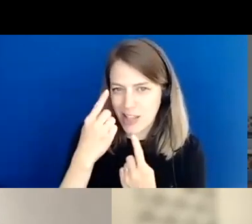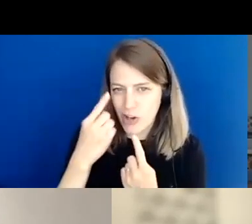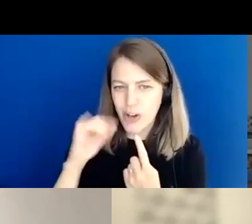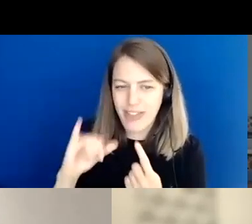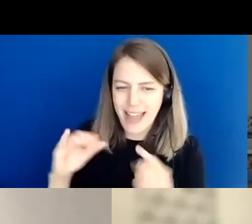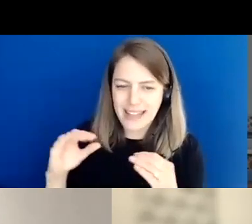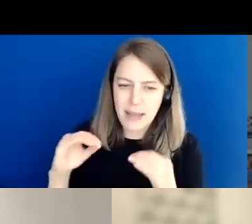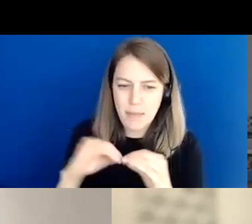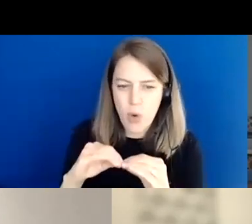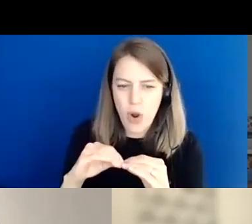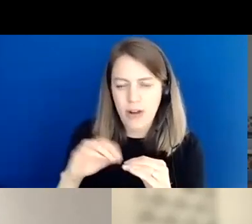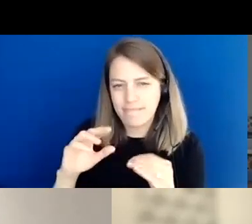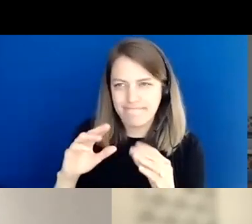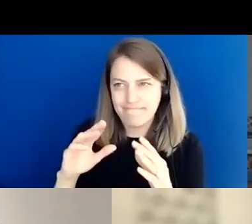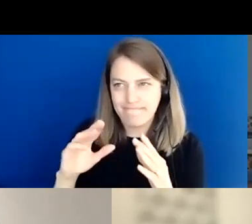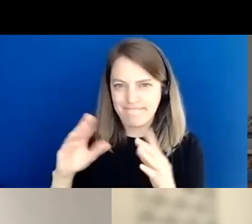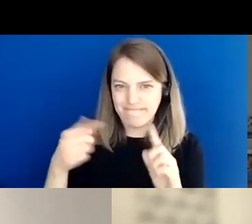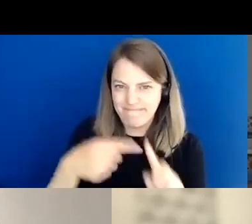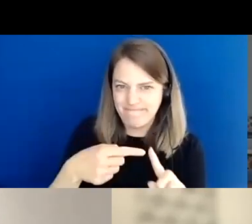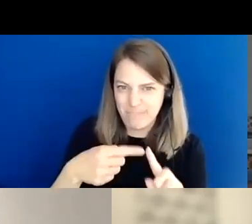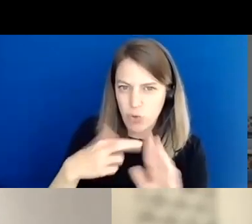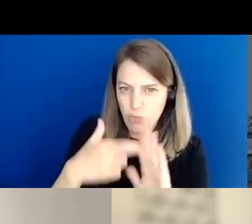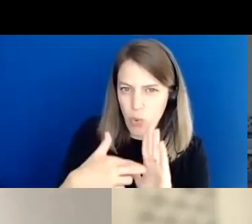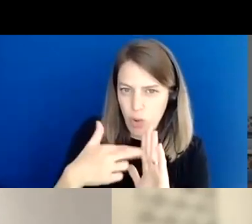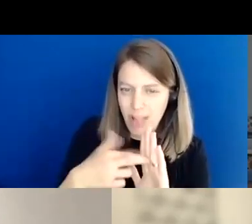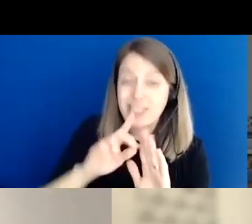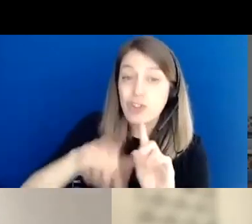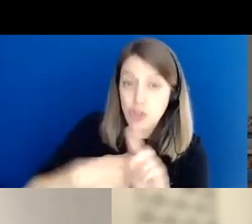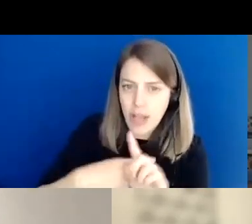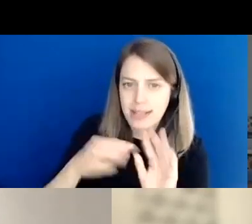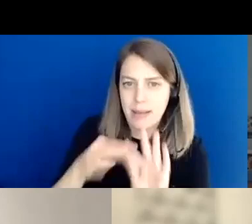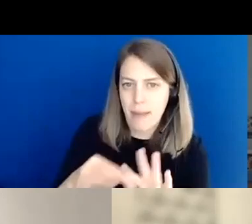Which is just about the device that the Rotenberg Center uses.